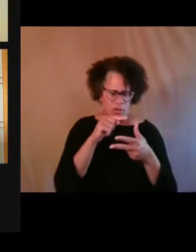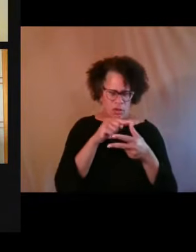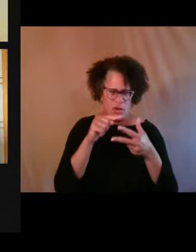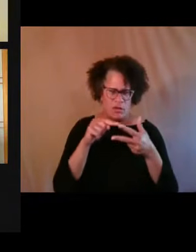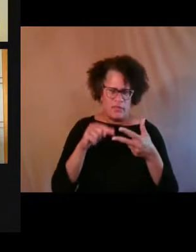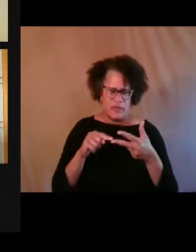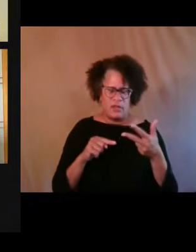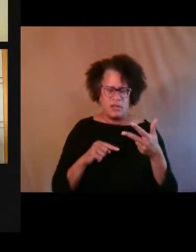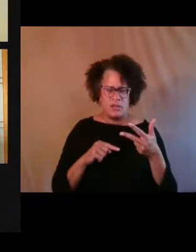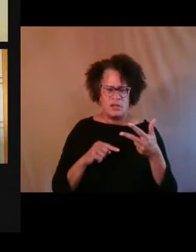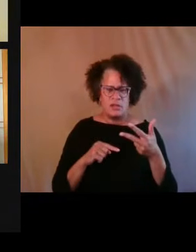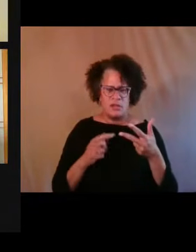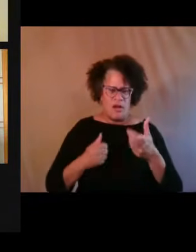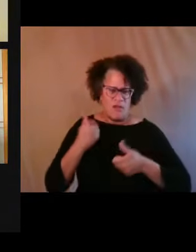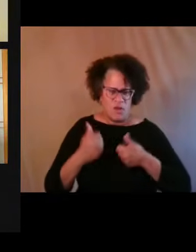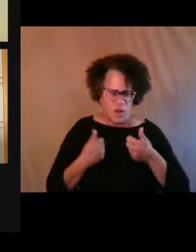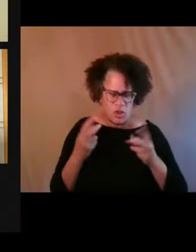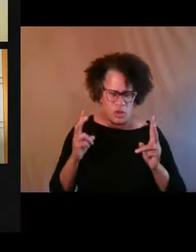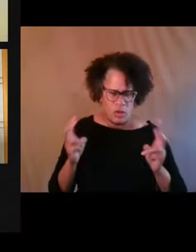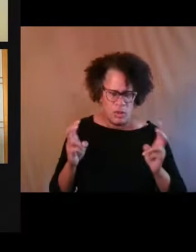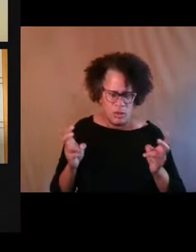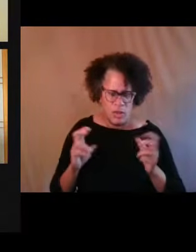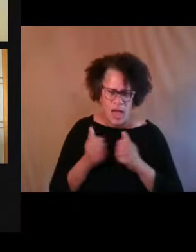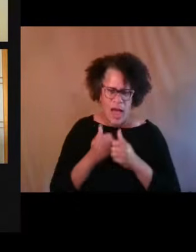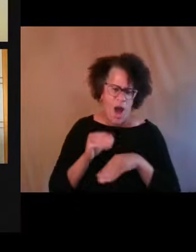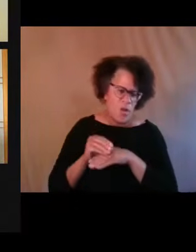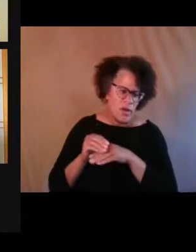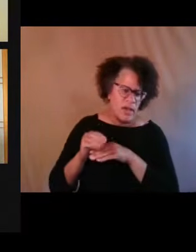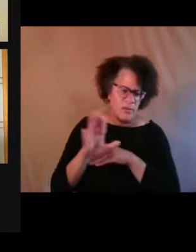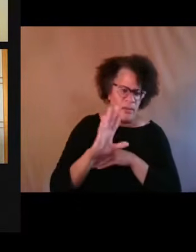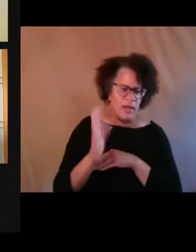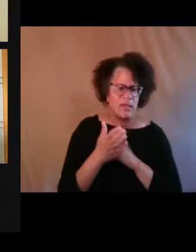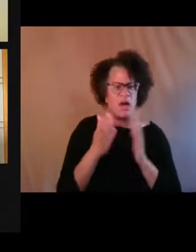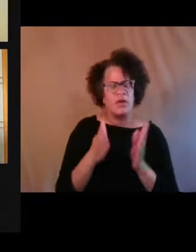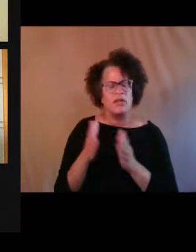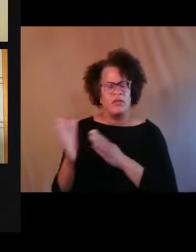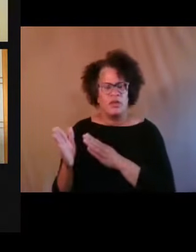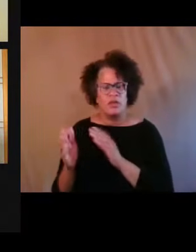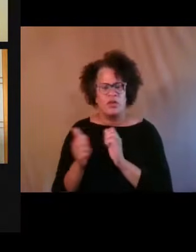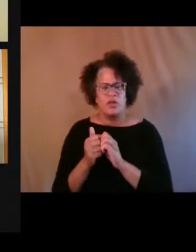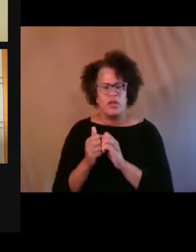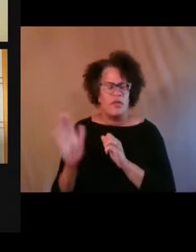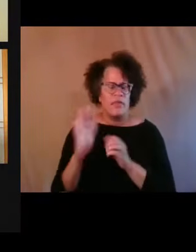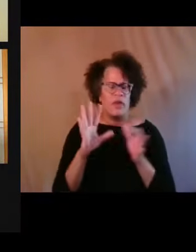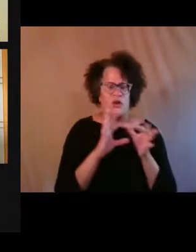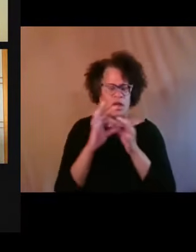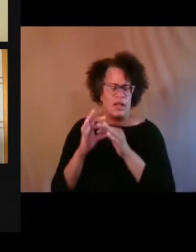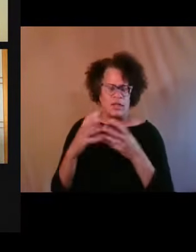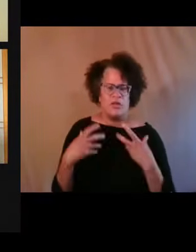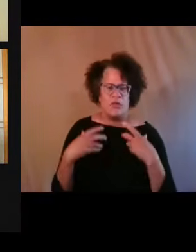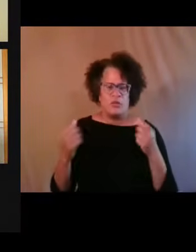of aggression impact our individual and collective wellbeing and what we can do about them.